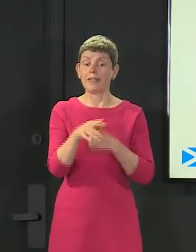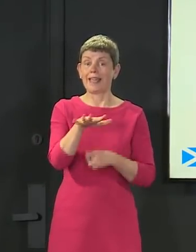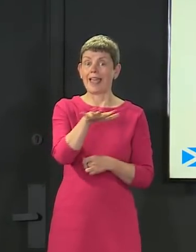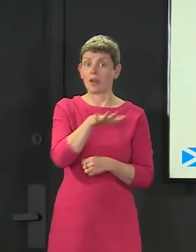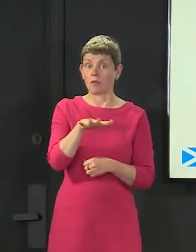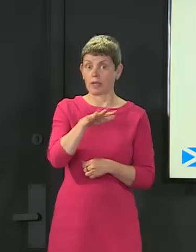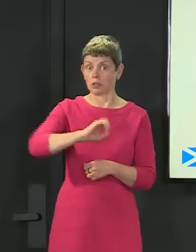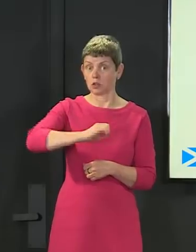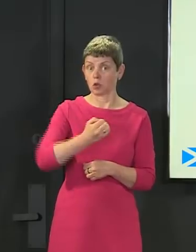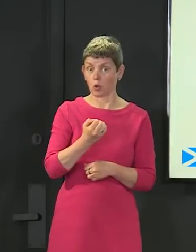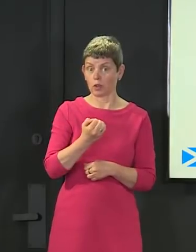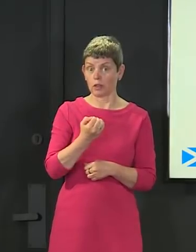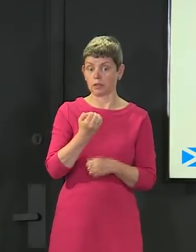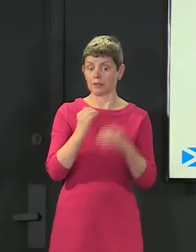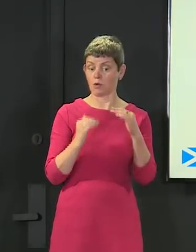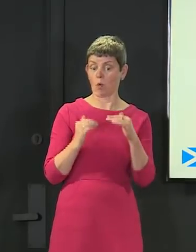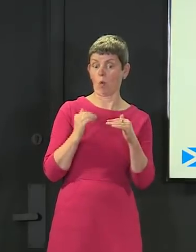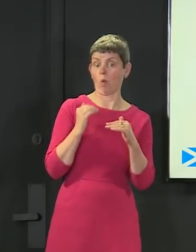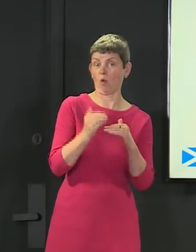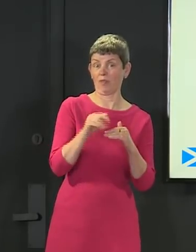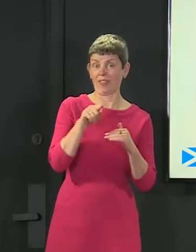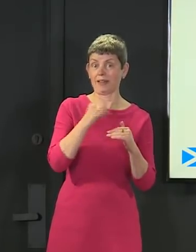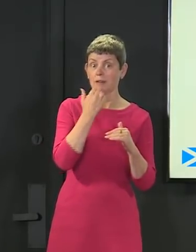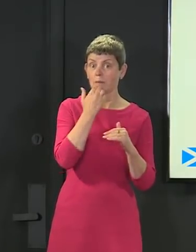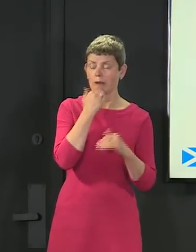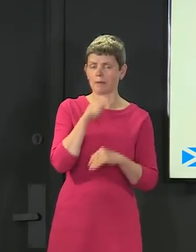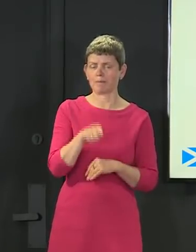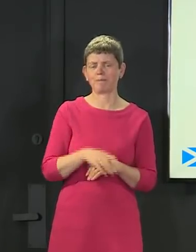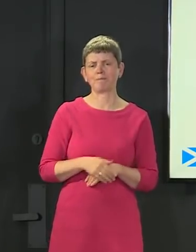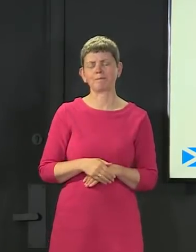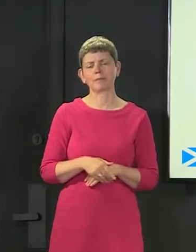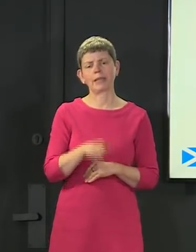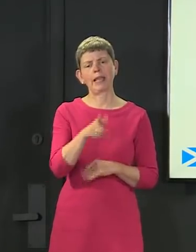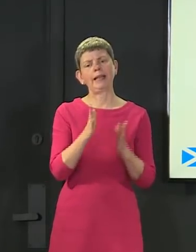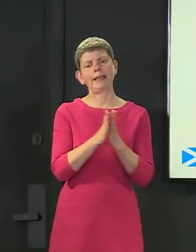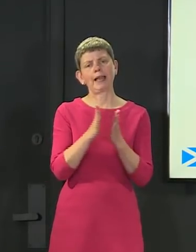um over that level one of the features of clerk manager of course that we need to be in mind is